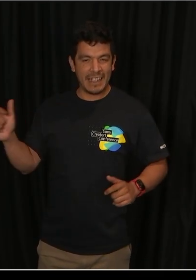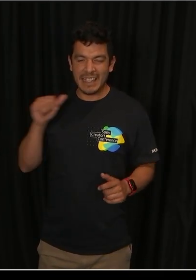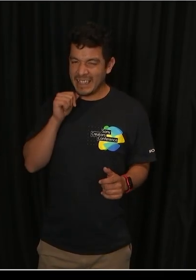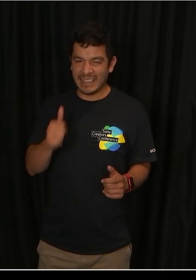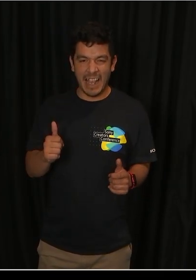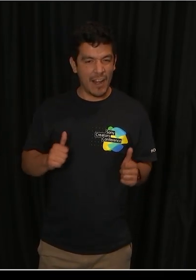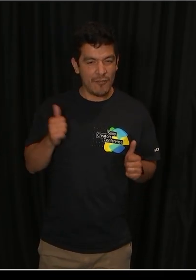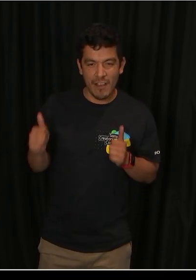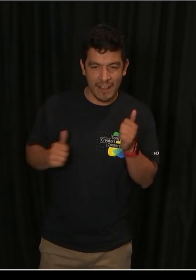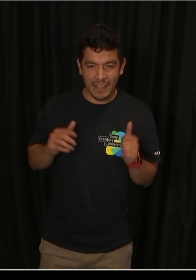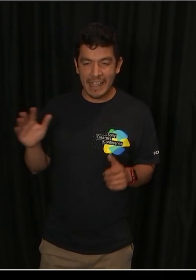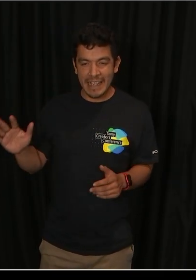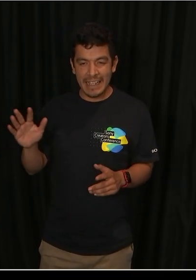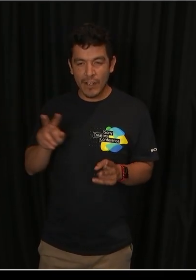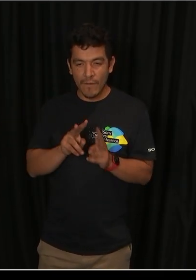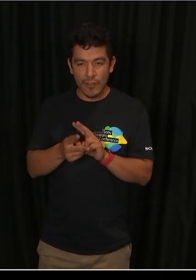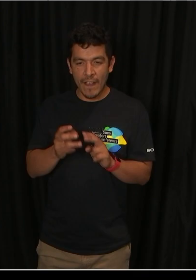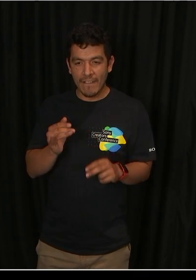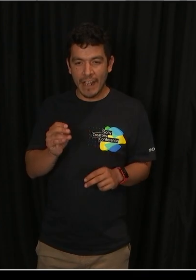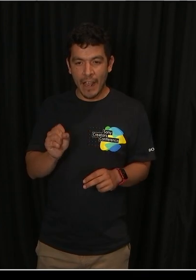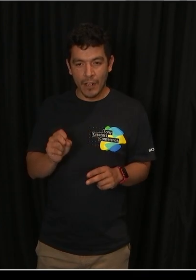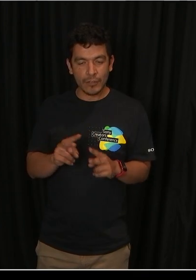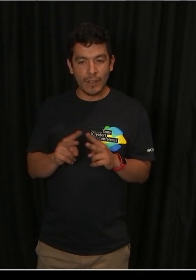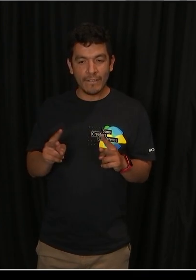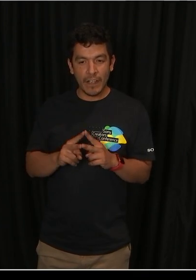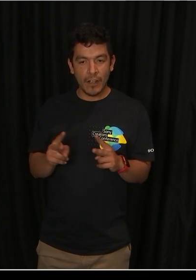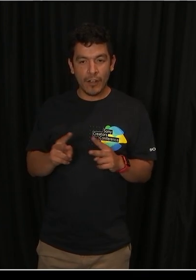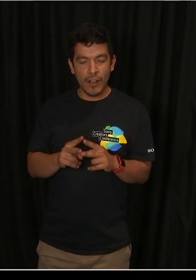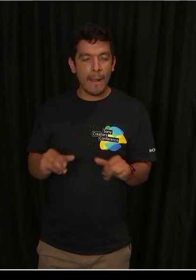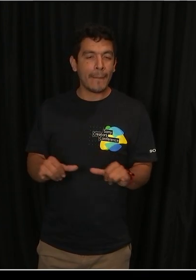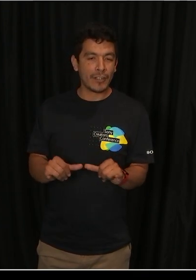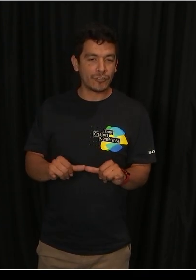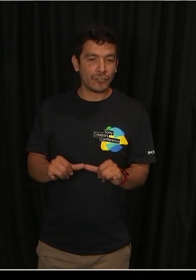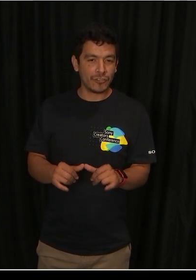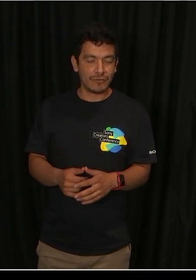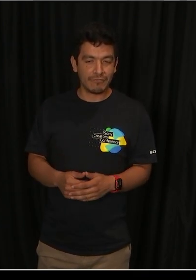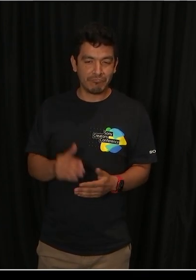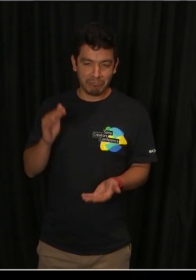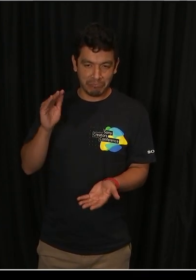His version of chaos was very measured, interestingly.